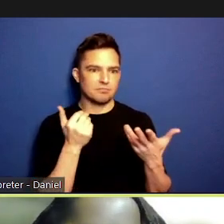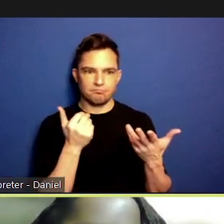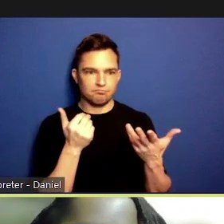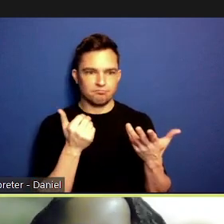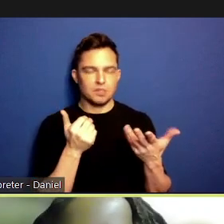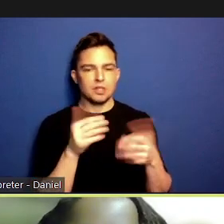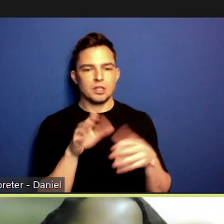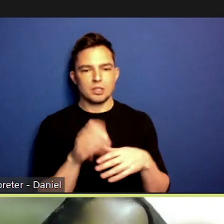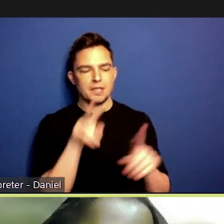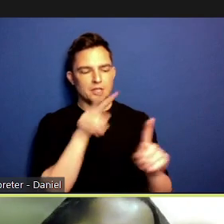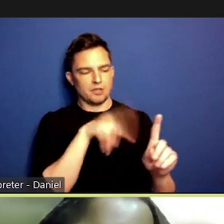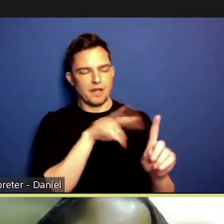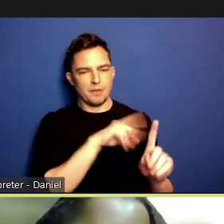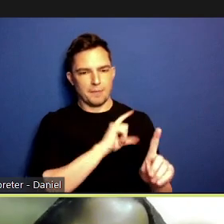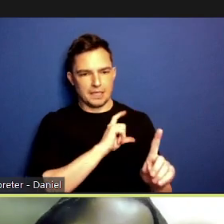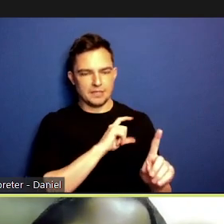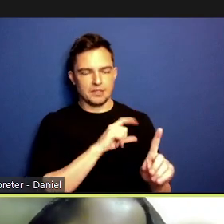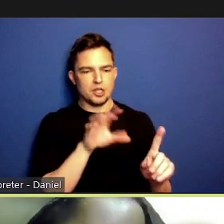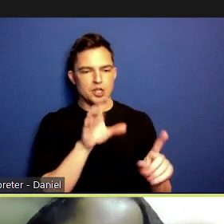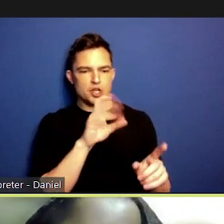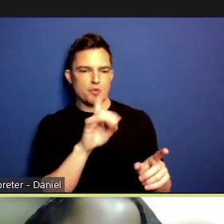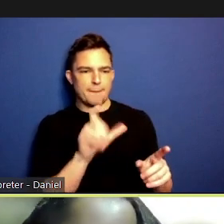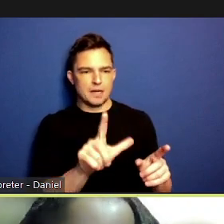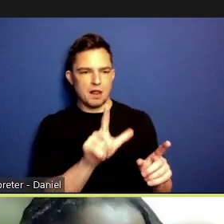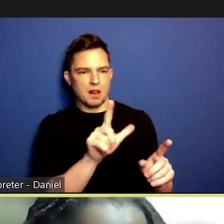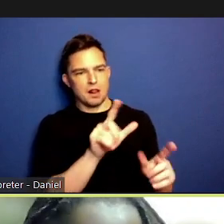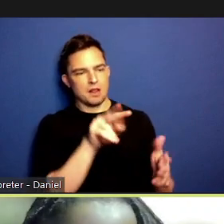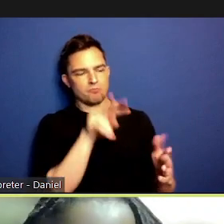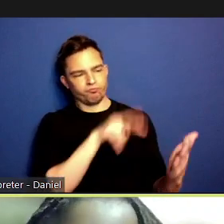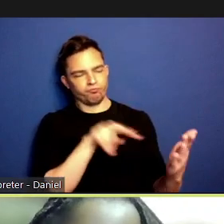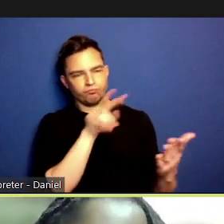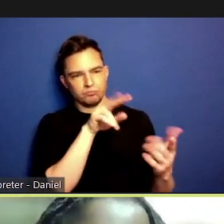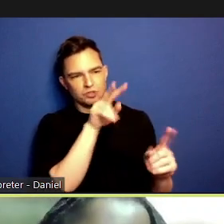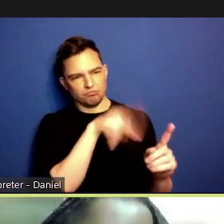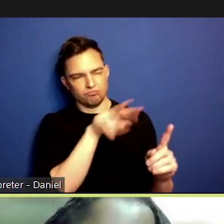to be policed, to be criminalized within school. And that's not right. So we're gonna go on